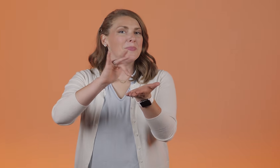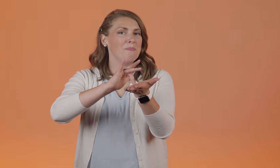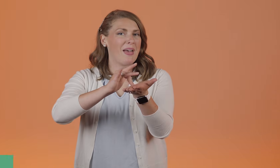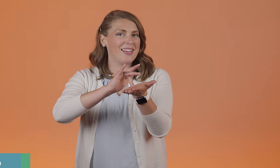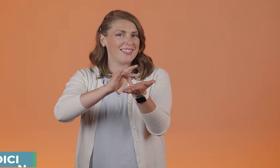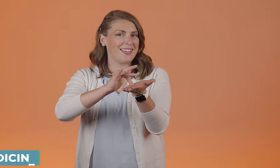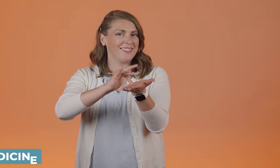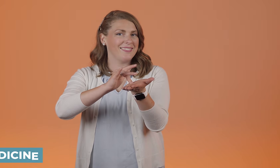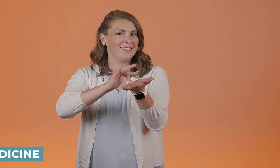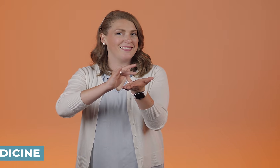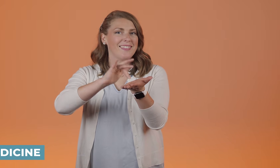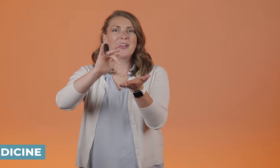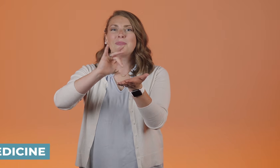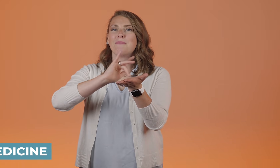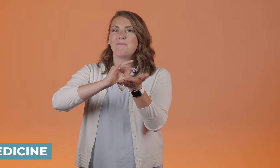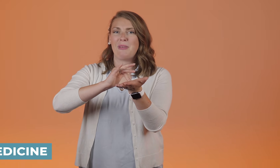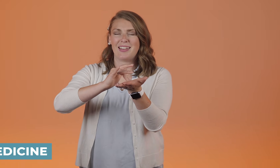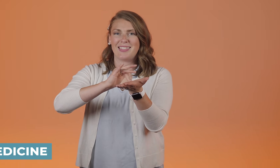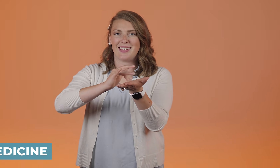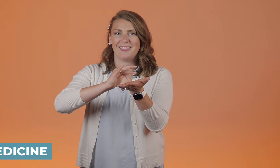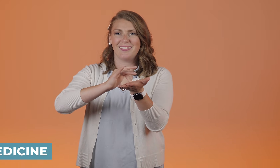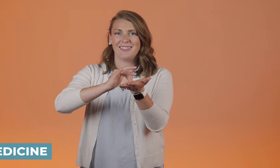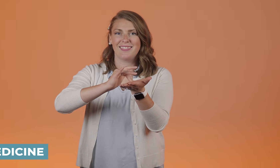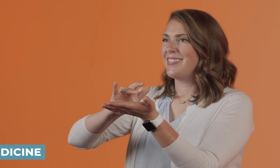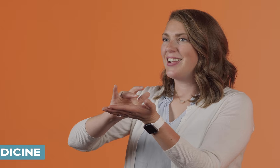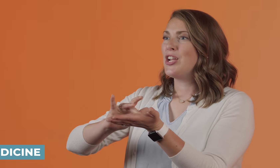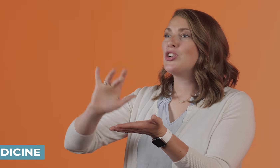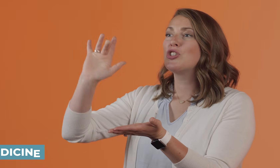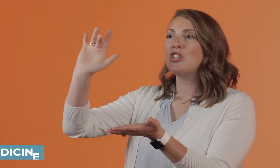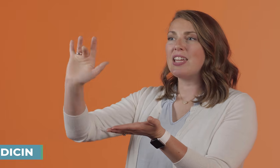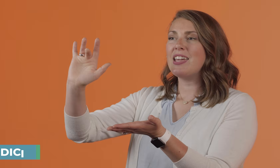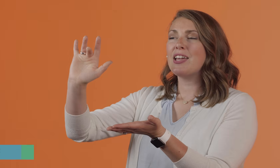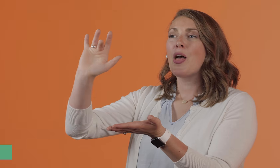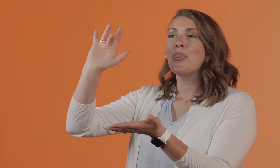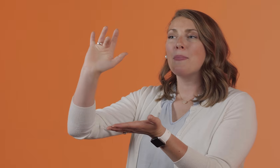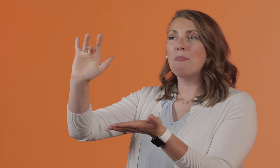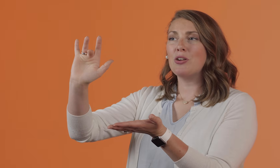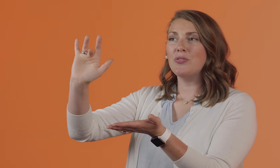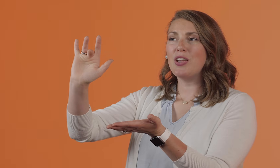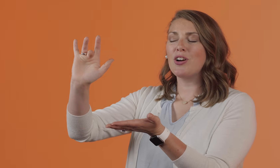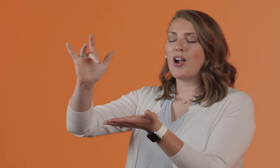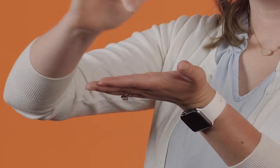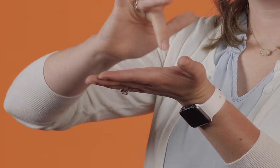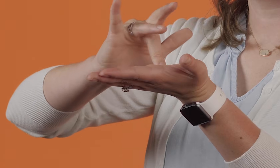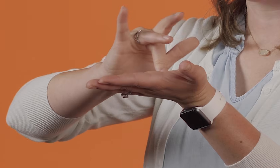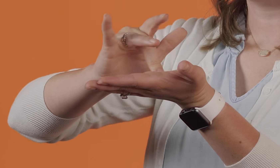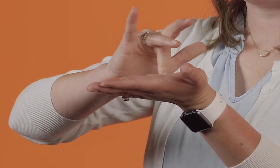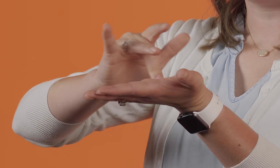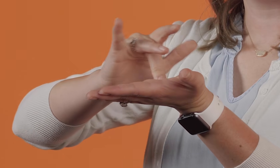Medicine. You're shaking the middle finger of your dominant hand